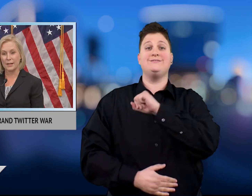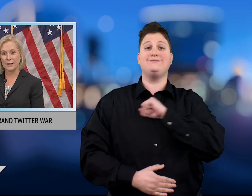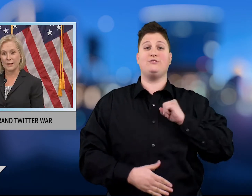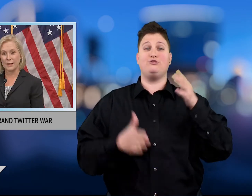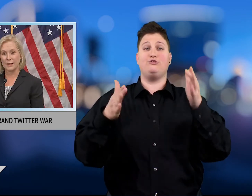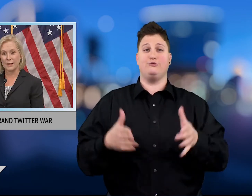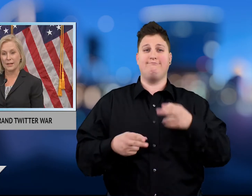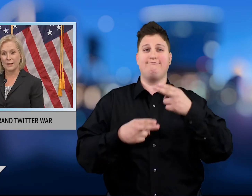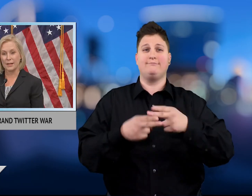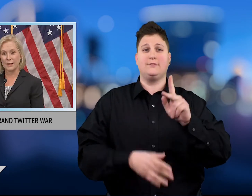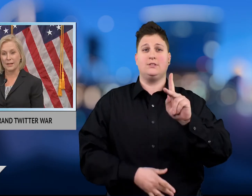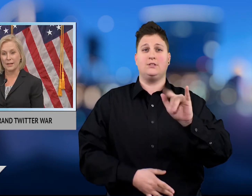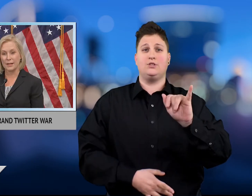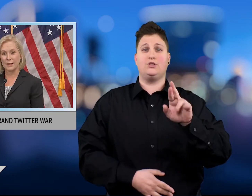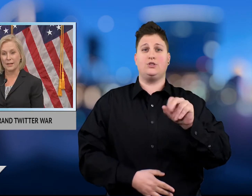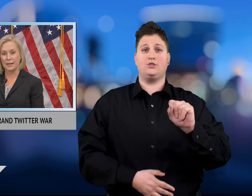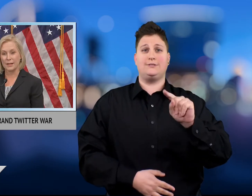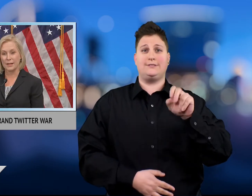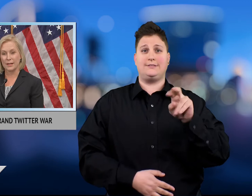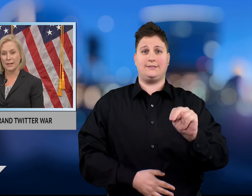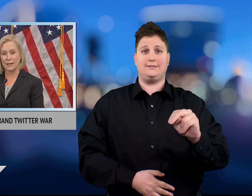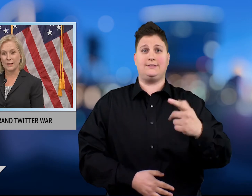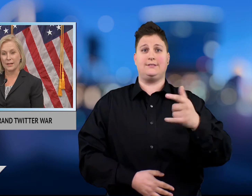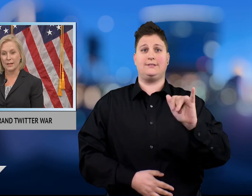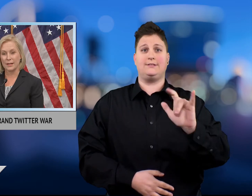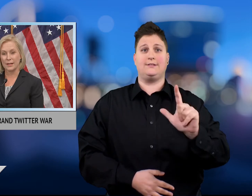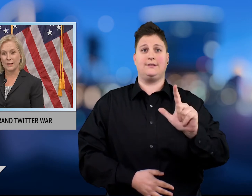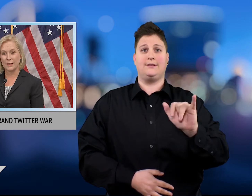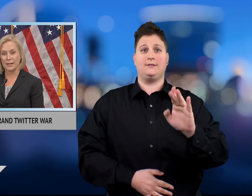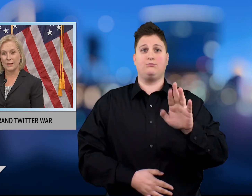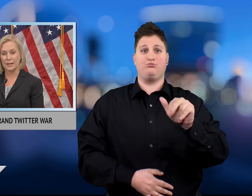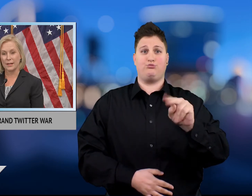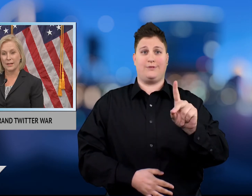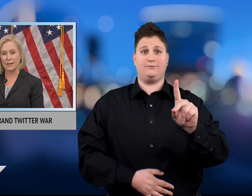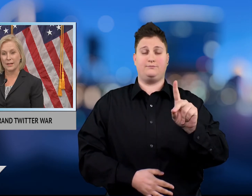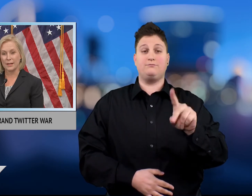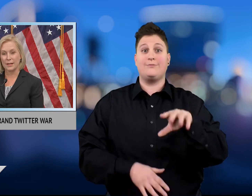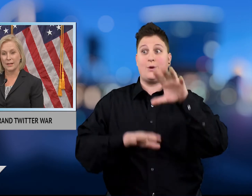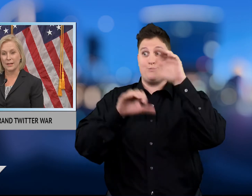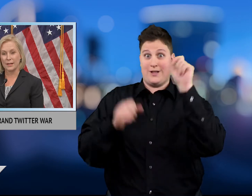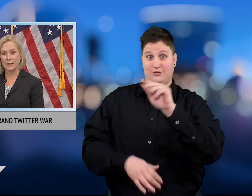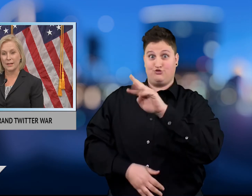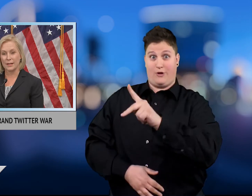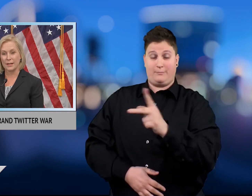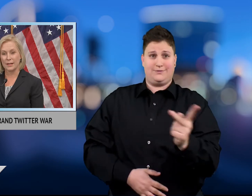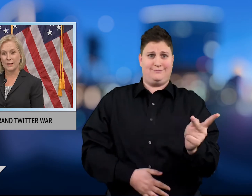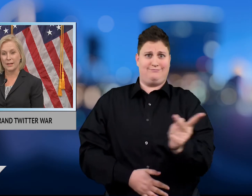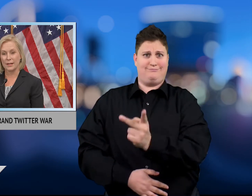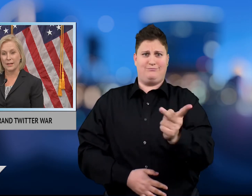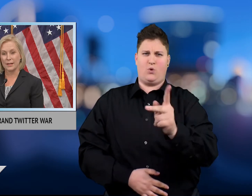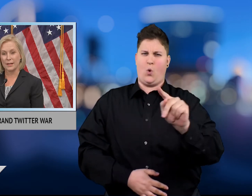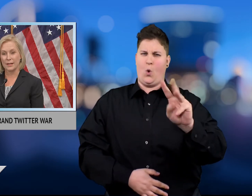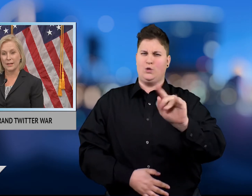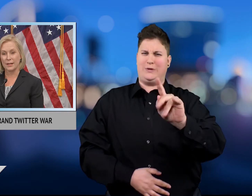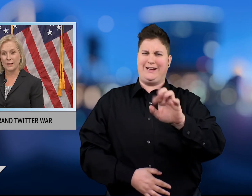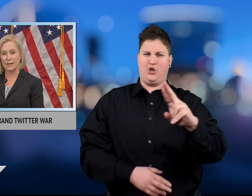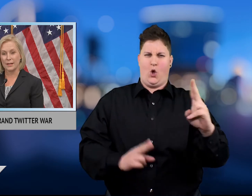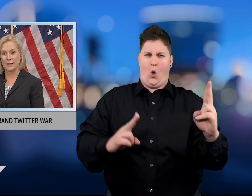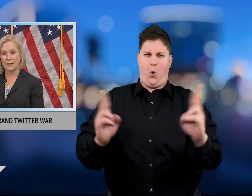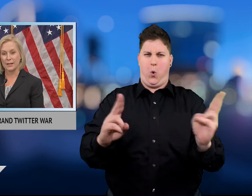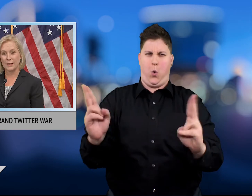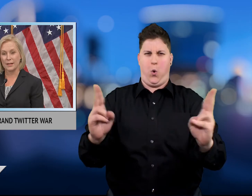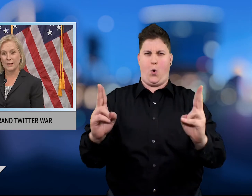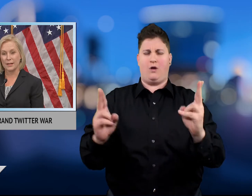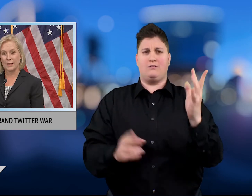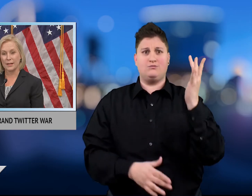Senator Kirsten Gillibrand and President Trump got into a twitter war over her calls for